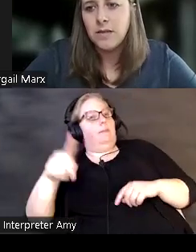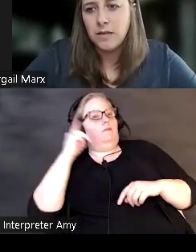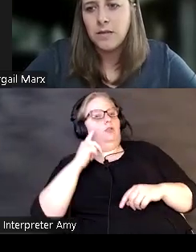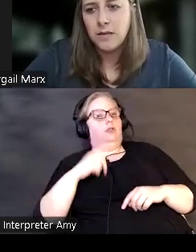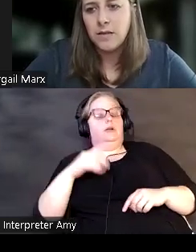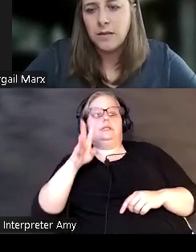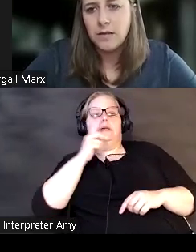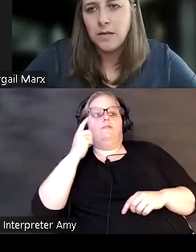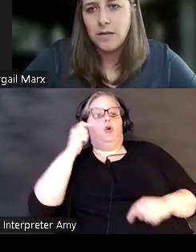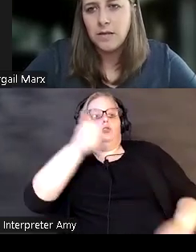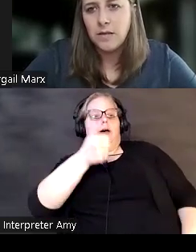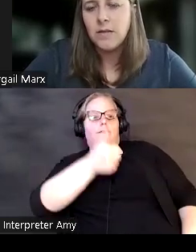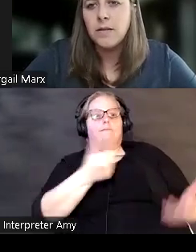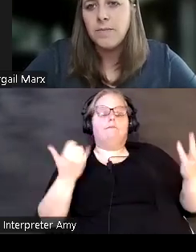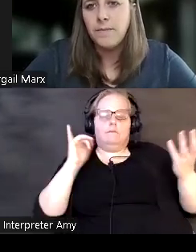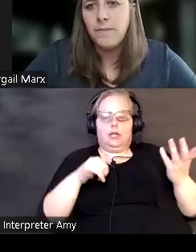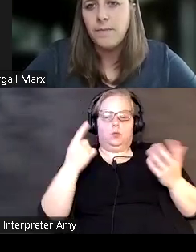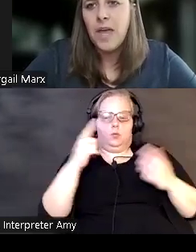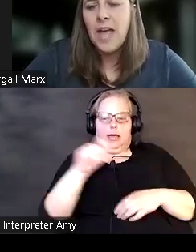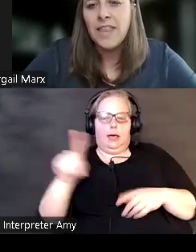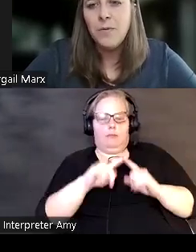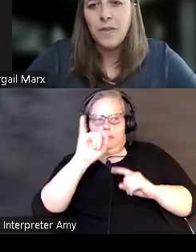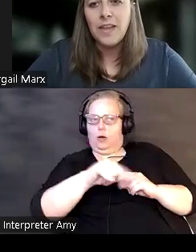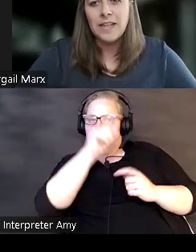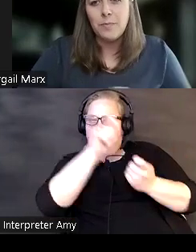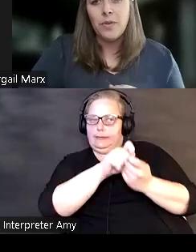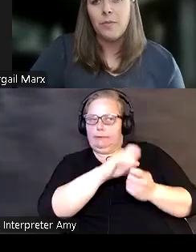similar to that but not that one. >> Abby: I think one thing that's both